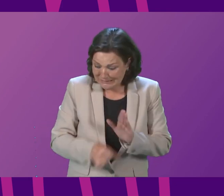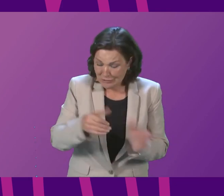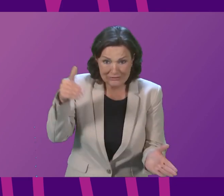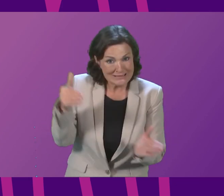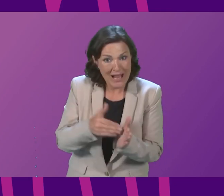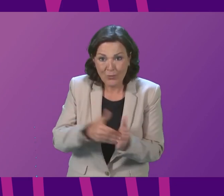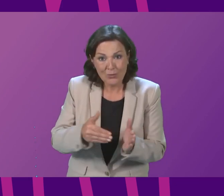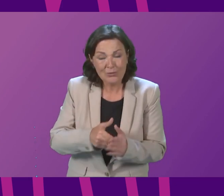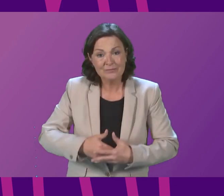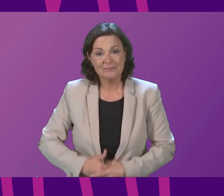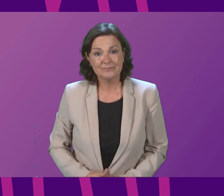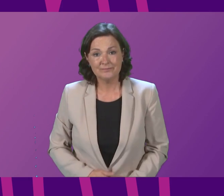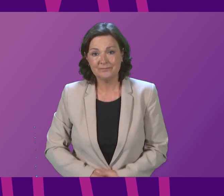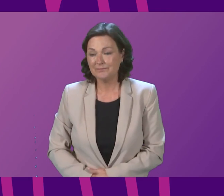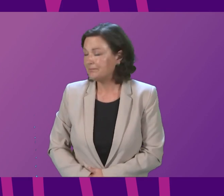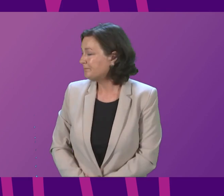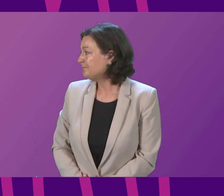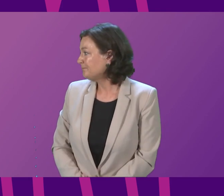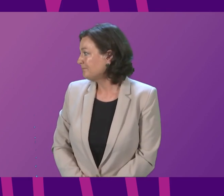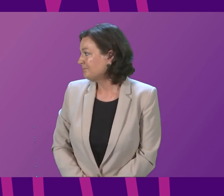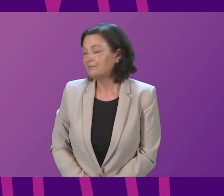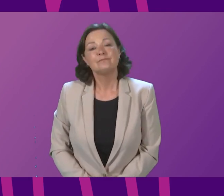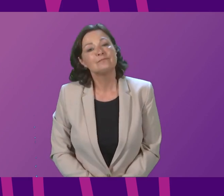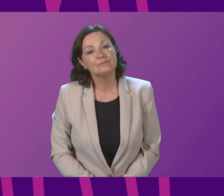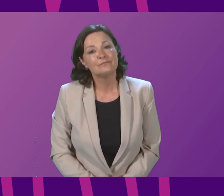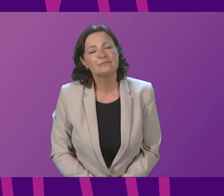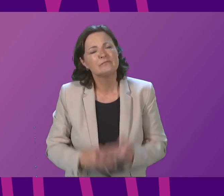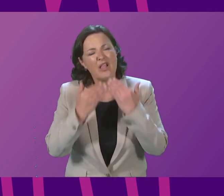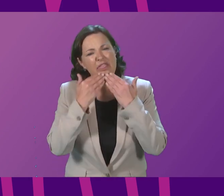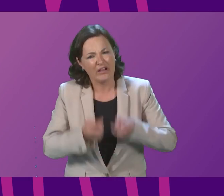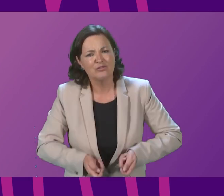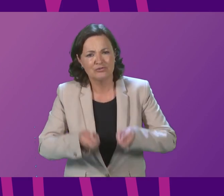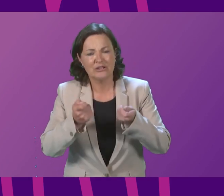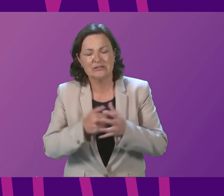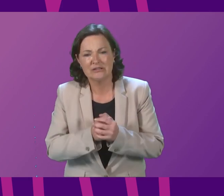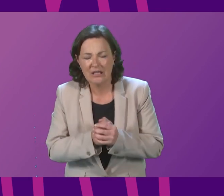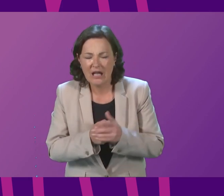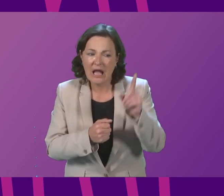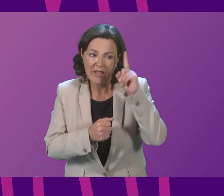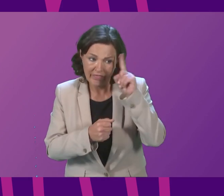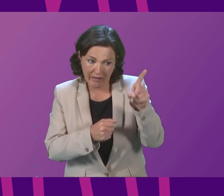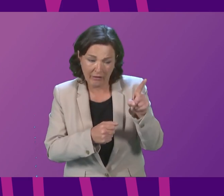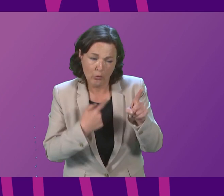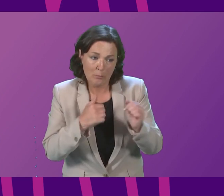as quickly as possible? I thank Annie Wells for raising the issue. As, I hope, she will appreciate, I do not know the details of her constituent’s case